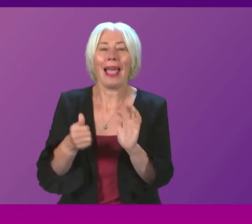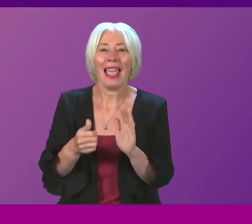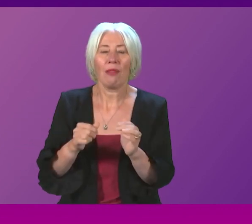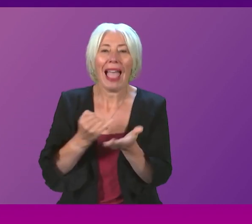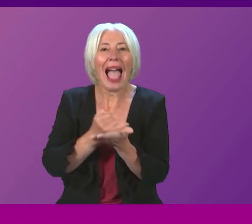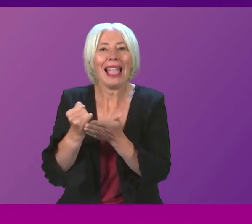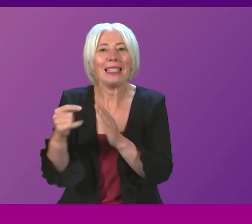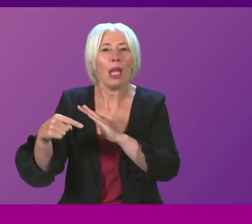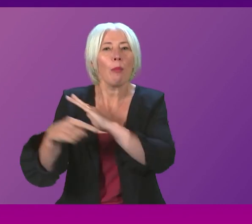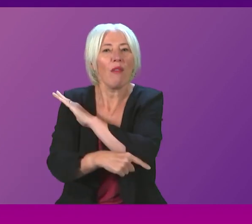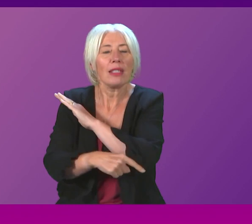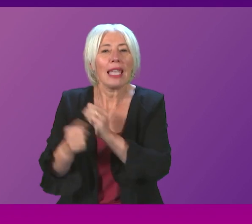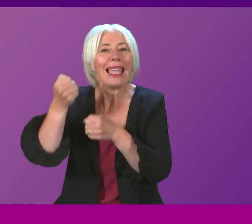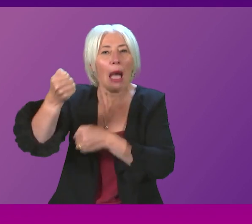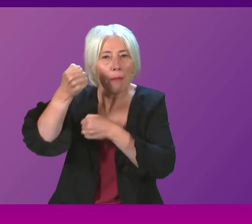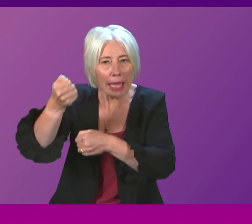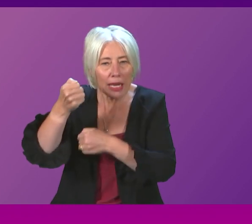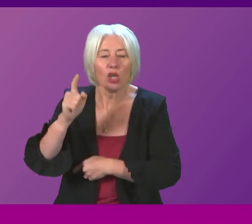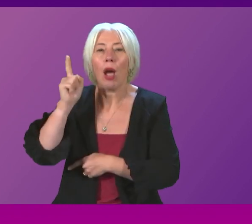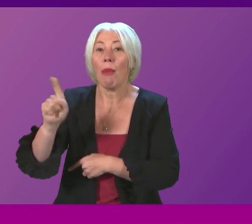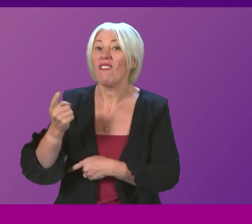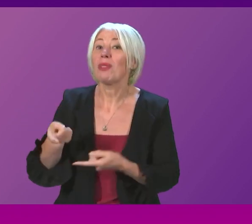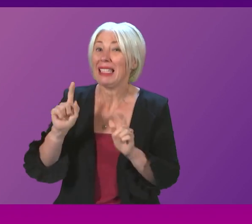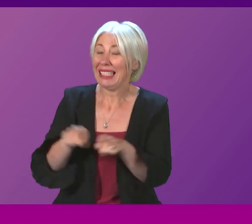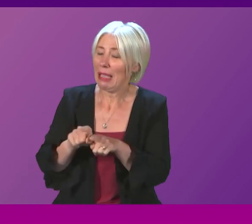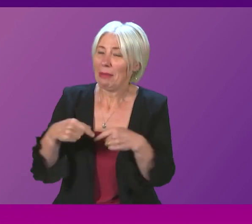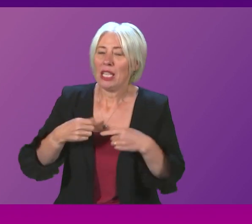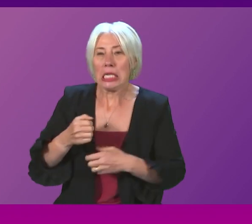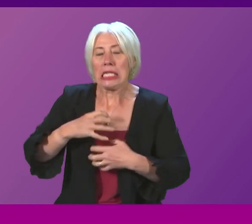However, does the First Minister share my frustration that, although the Scottish Government